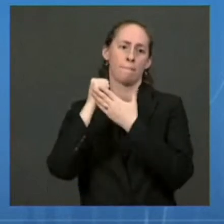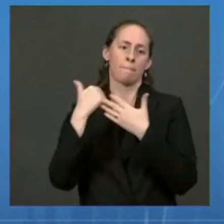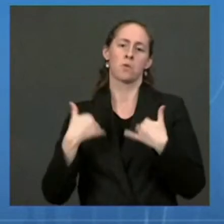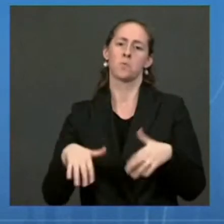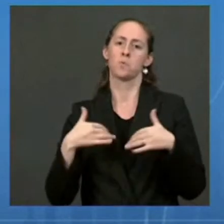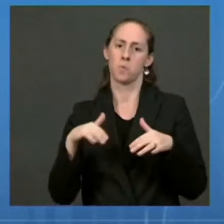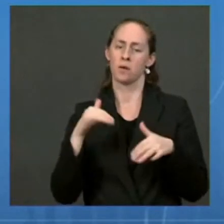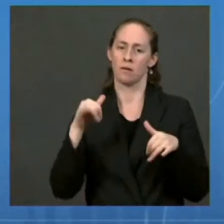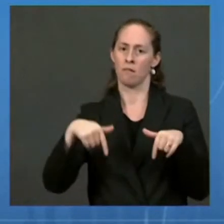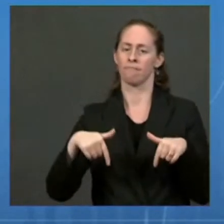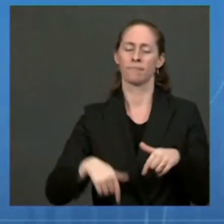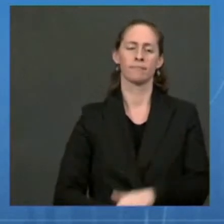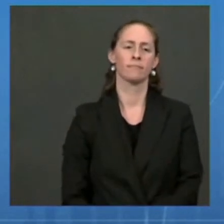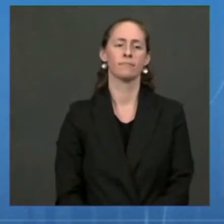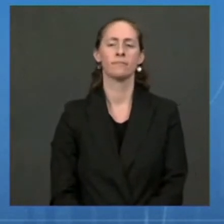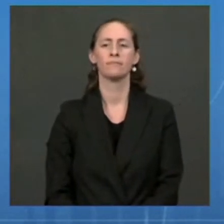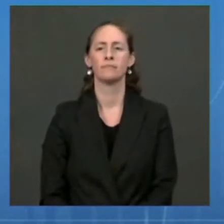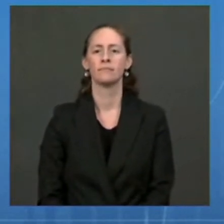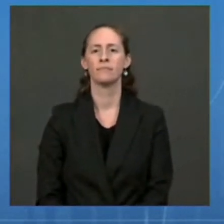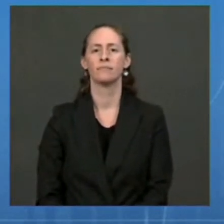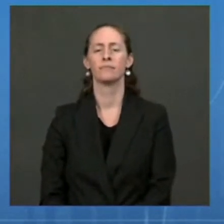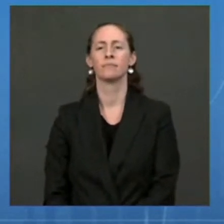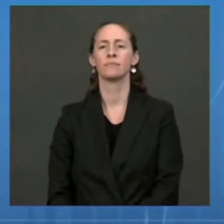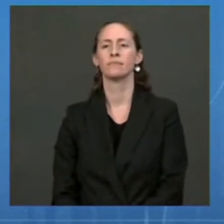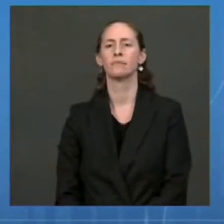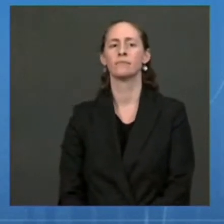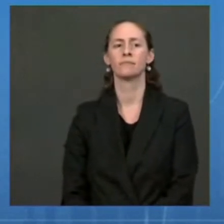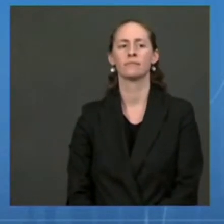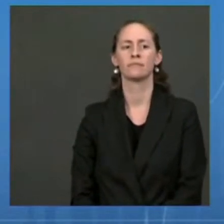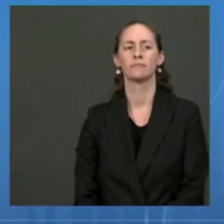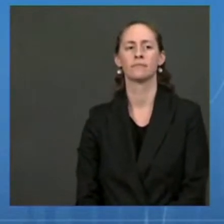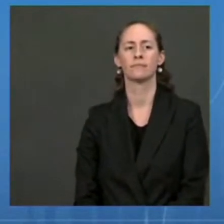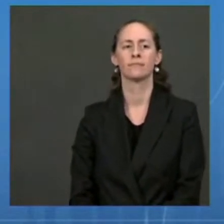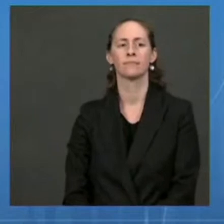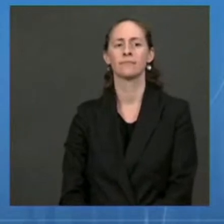CONTROL OF THIS SO THE TESTING SITUATION IS CERTAINLY GOING IN THE RIGHT DIRECTION WITH REGARD